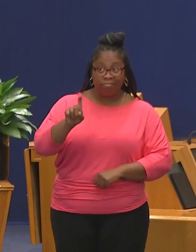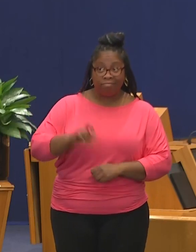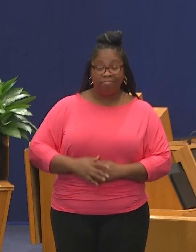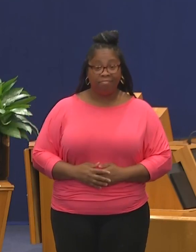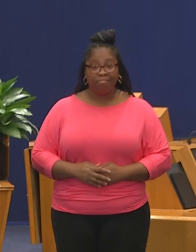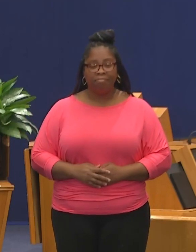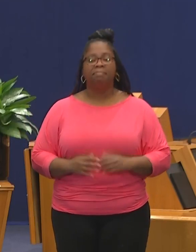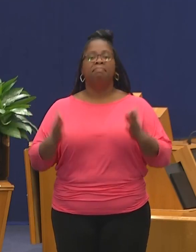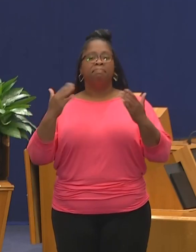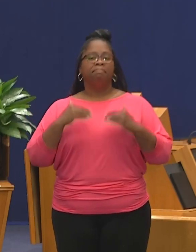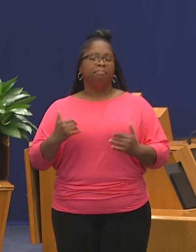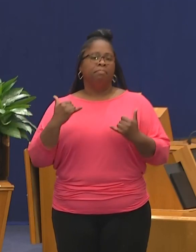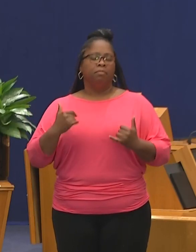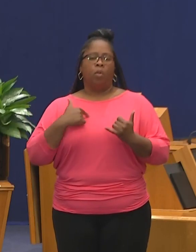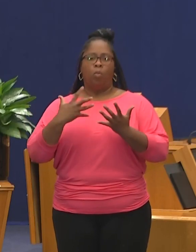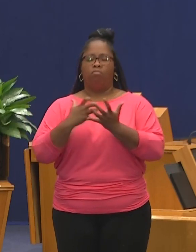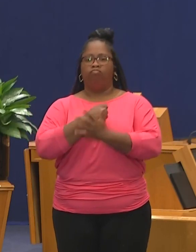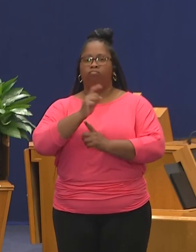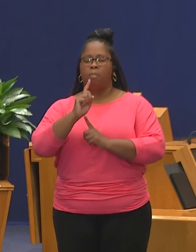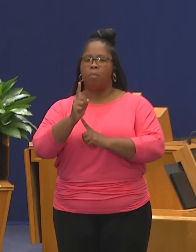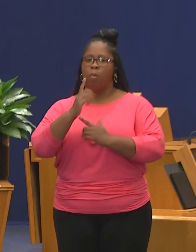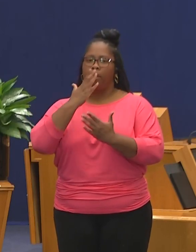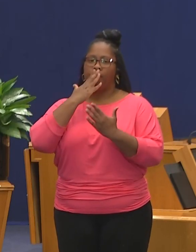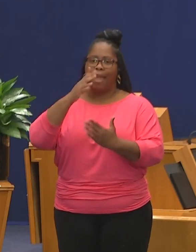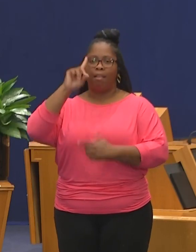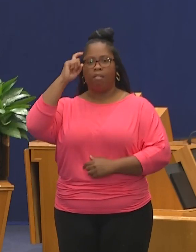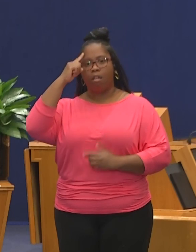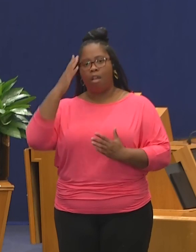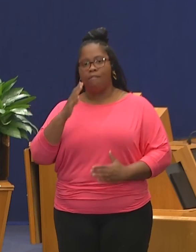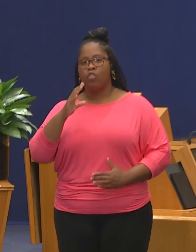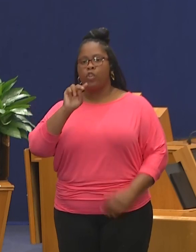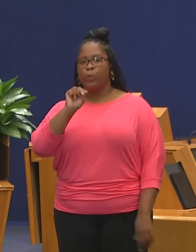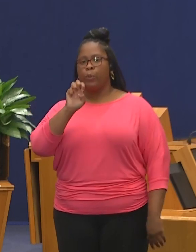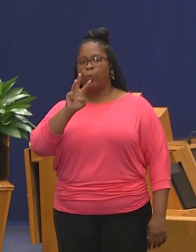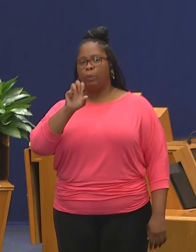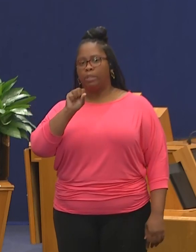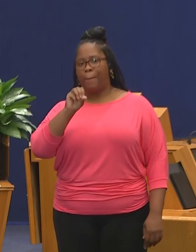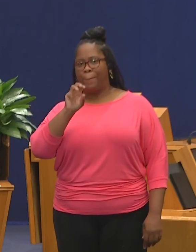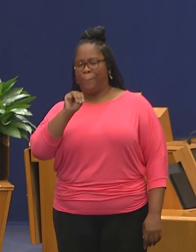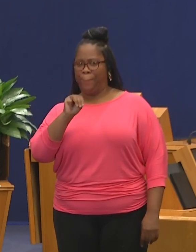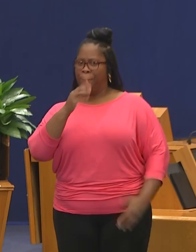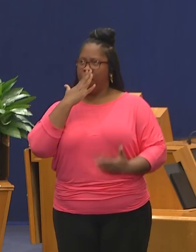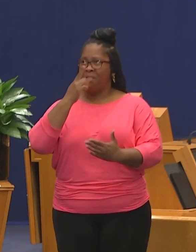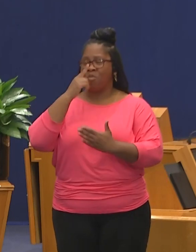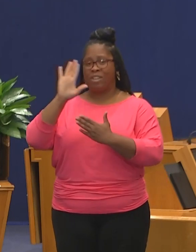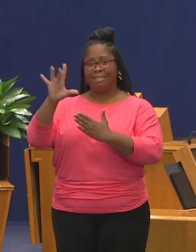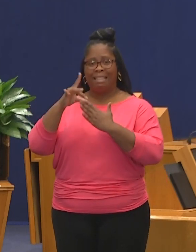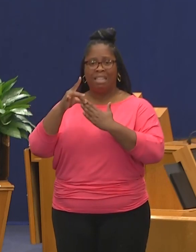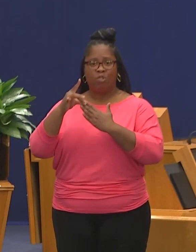NEXT, I'D LIKE TO TAKE A MOMENT